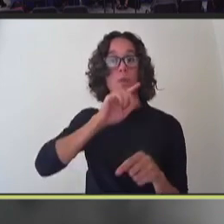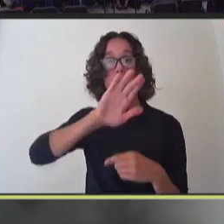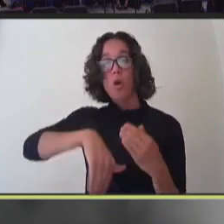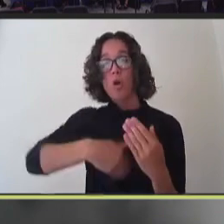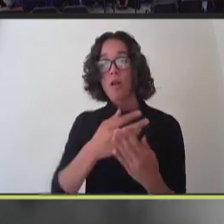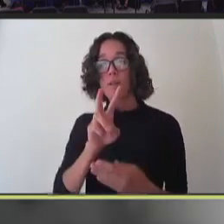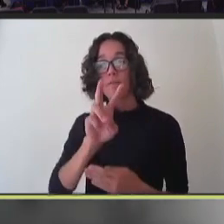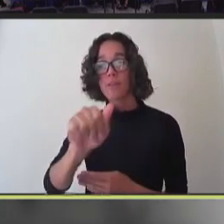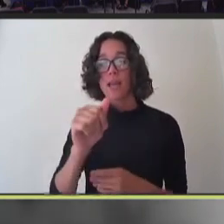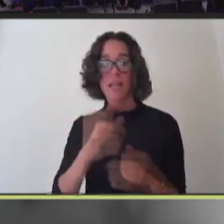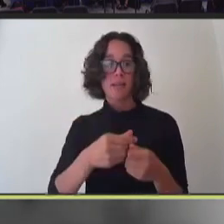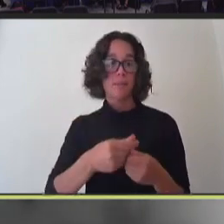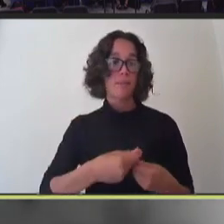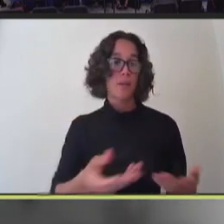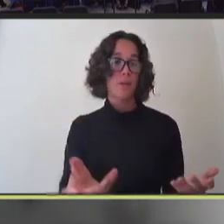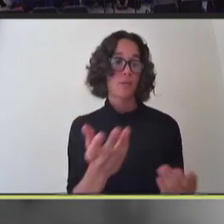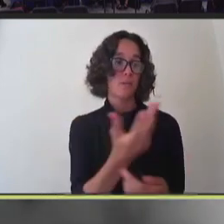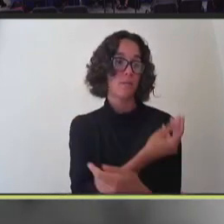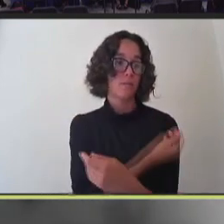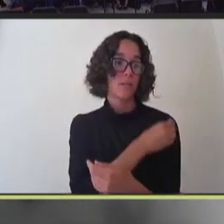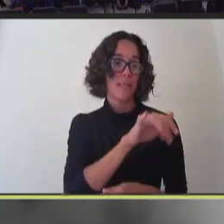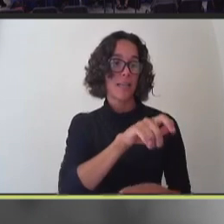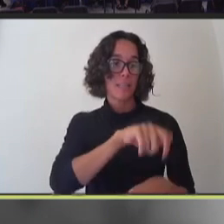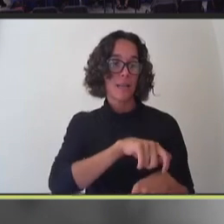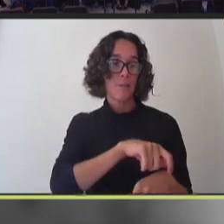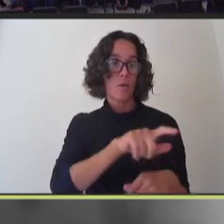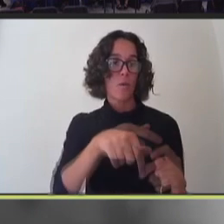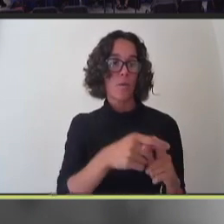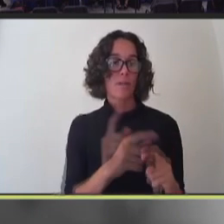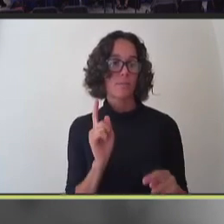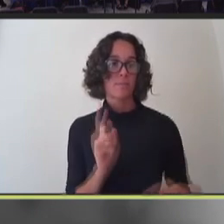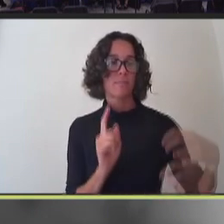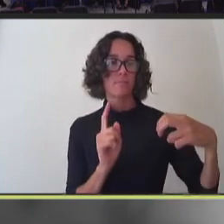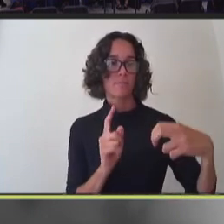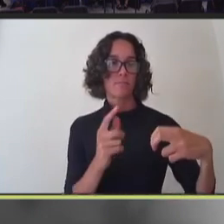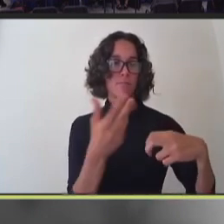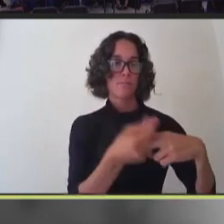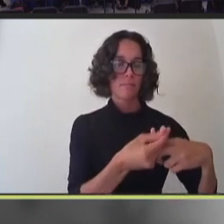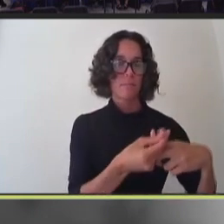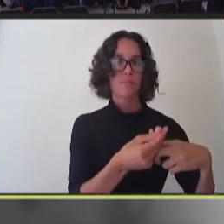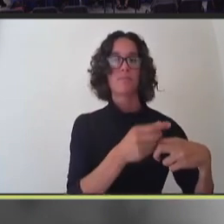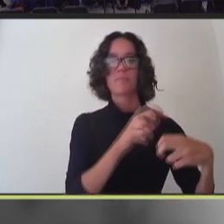time that that vaccine encounter is documented in our electronic medical record. It happens